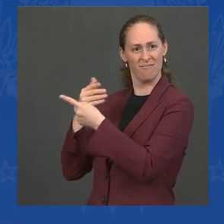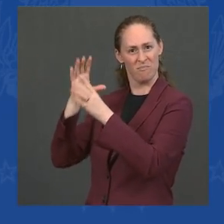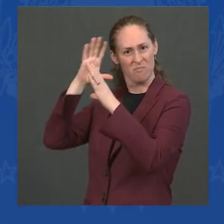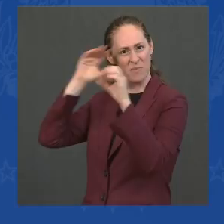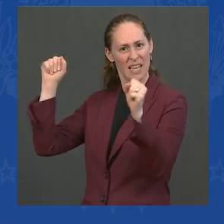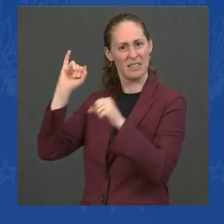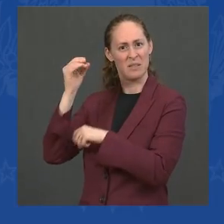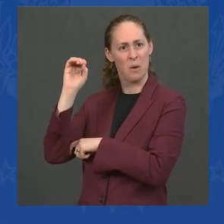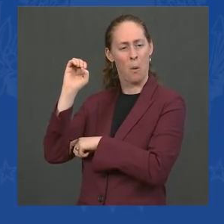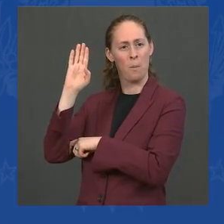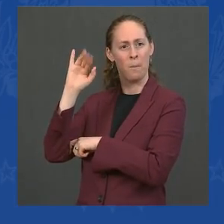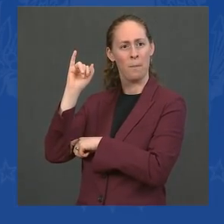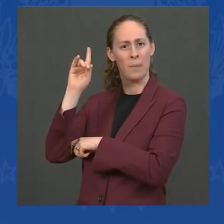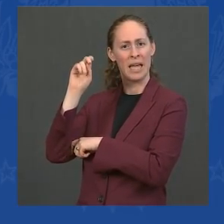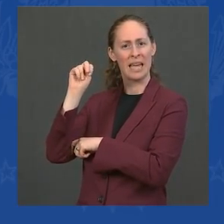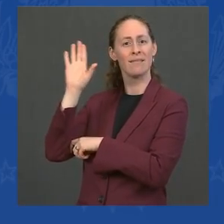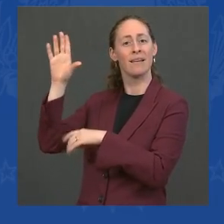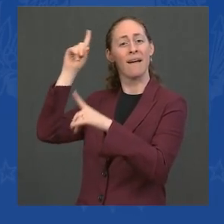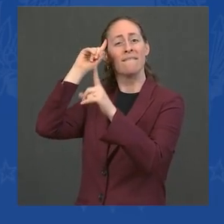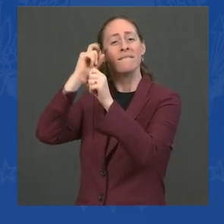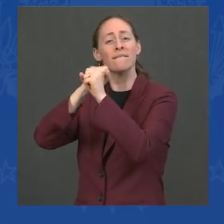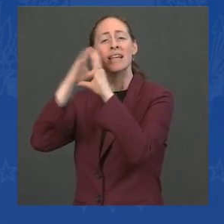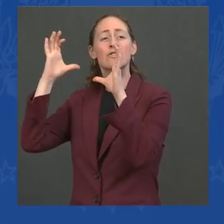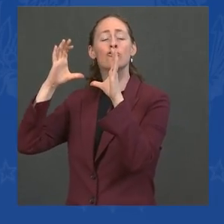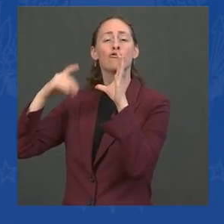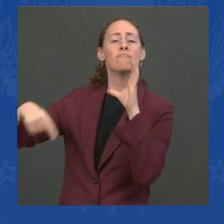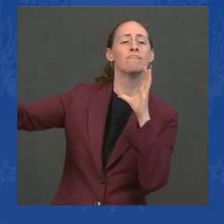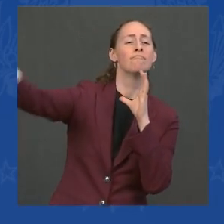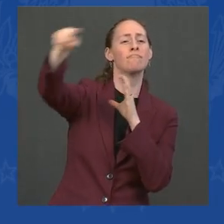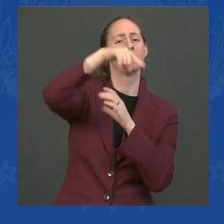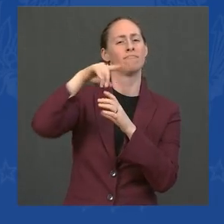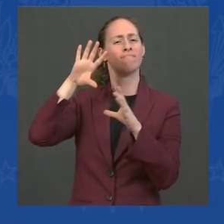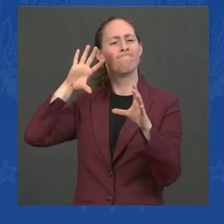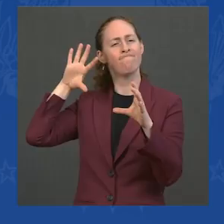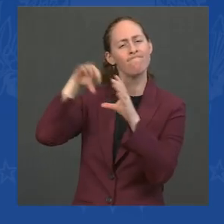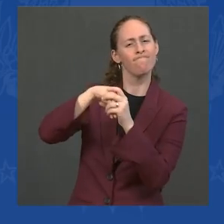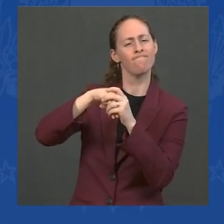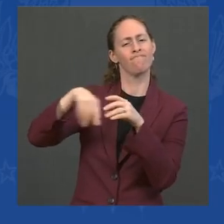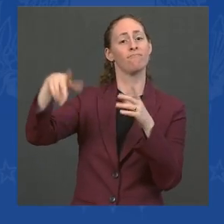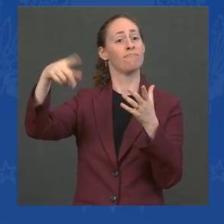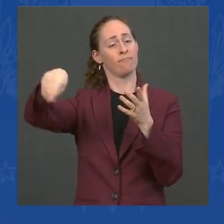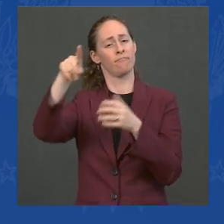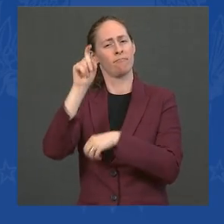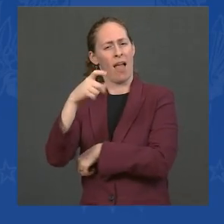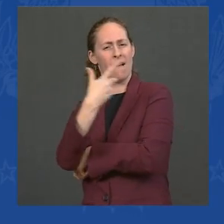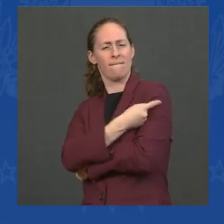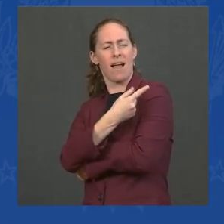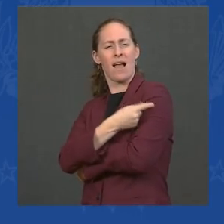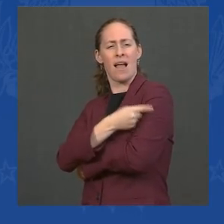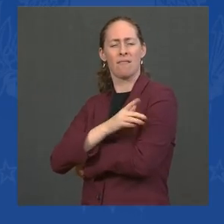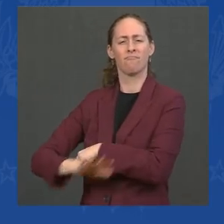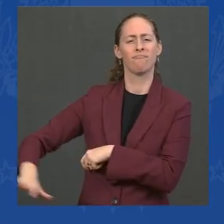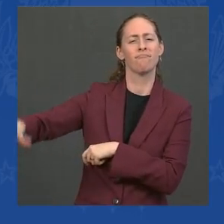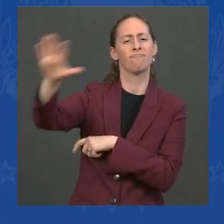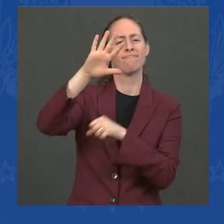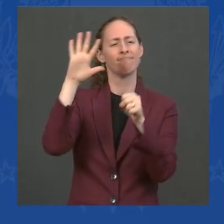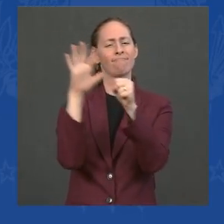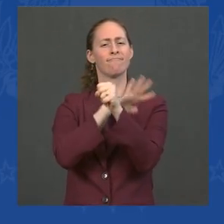of getting everybody vaccinated, 100 percent. We would also like to acknowledge our distinguished guest: